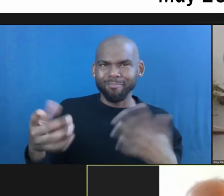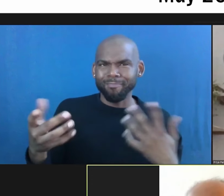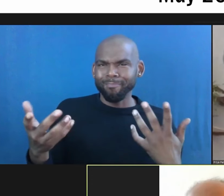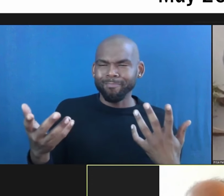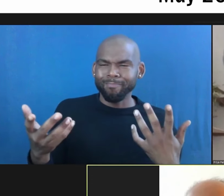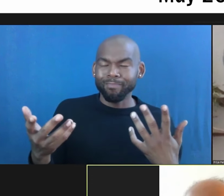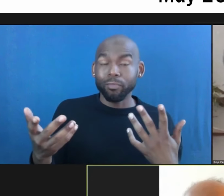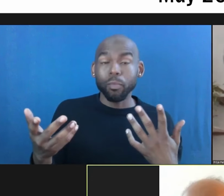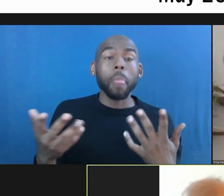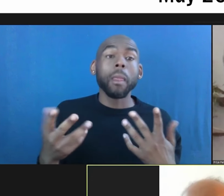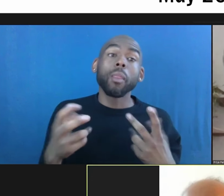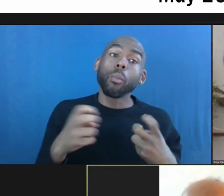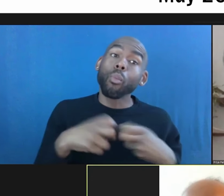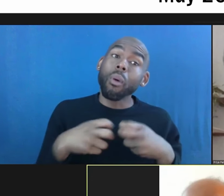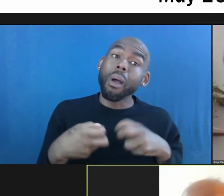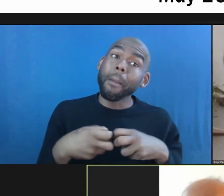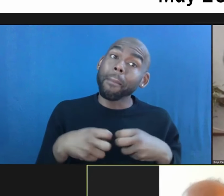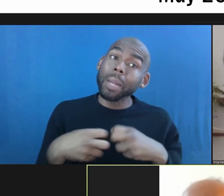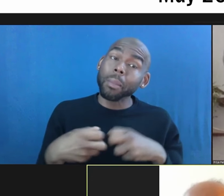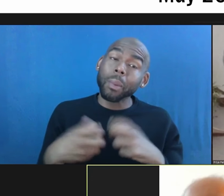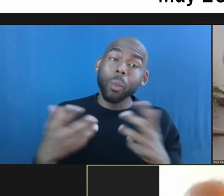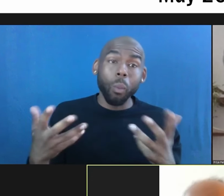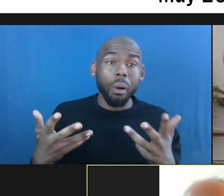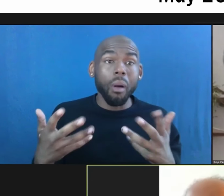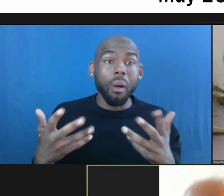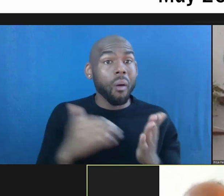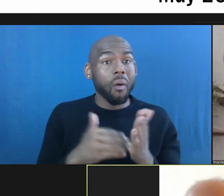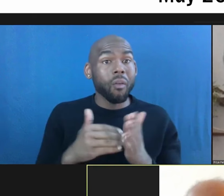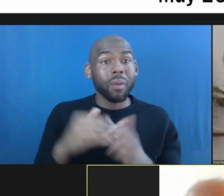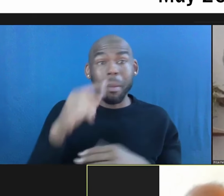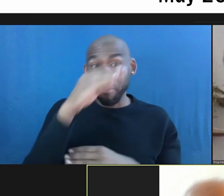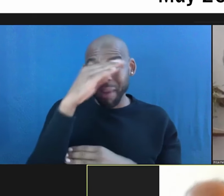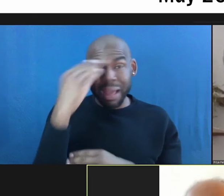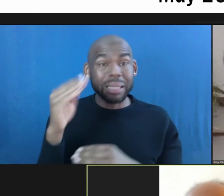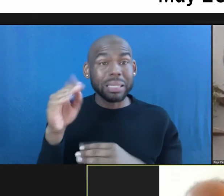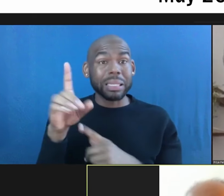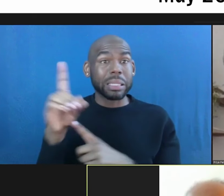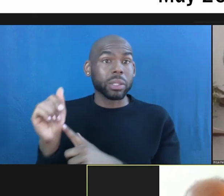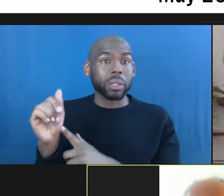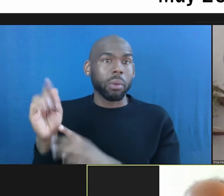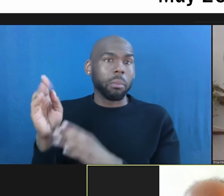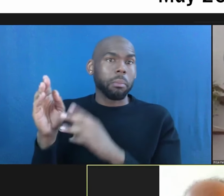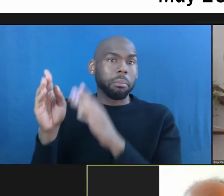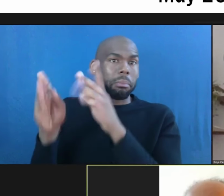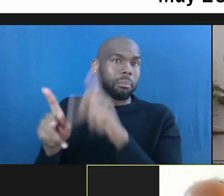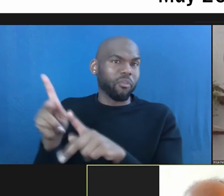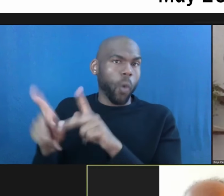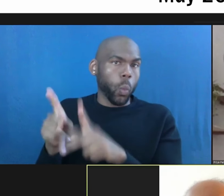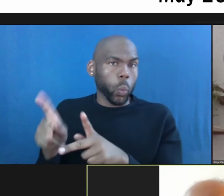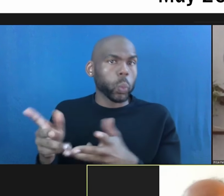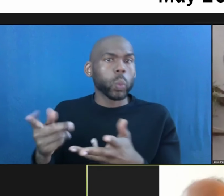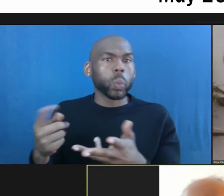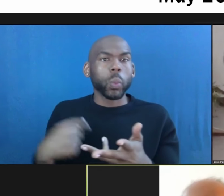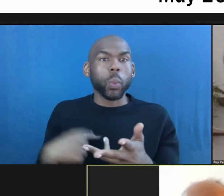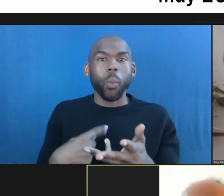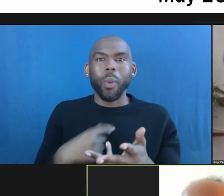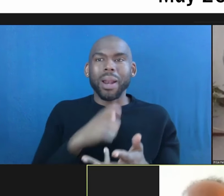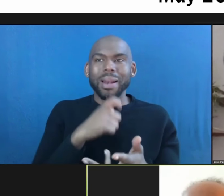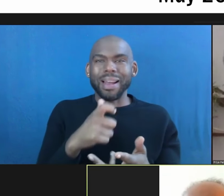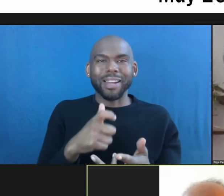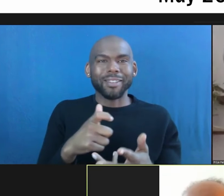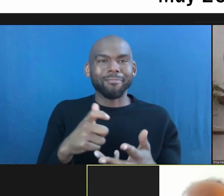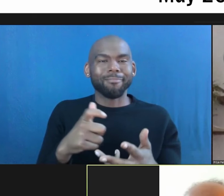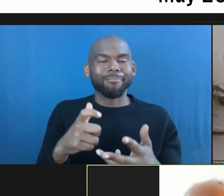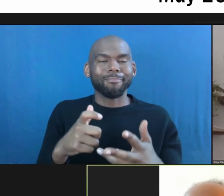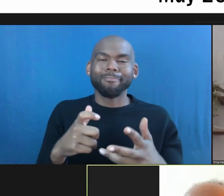the problem is a lot of times as Black disabled folks, we're not at the table, so to speak,